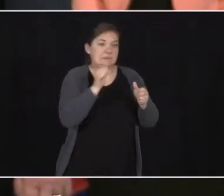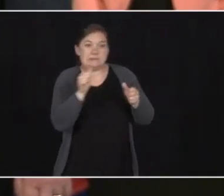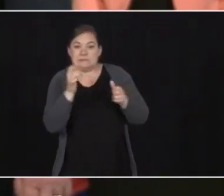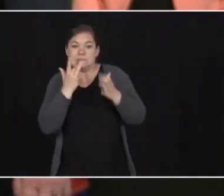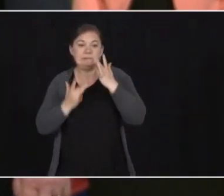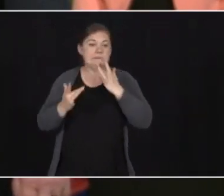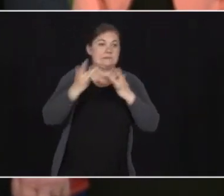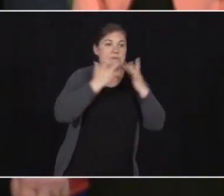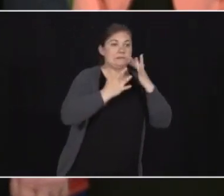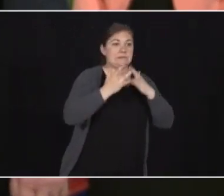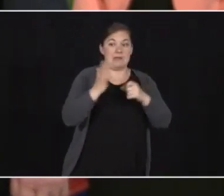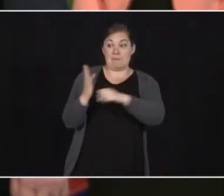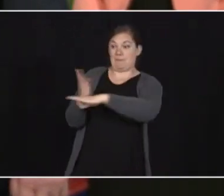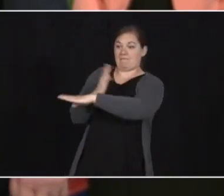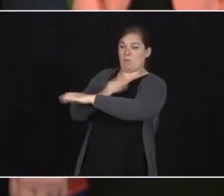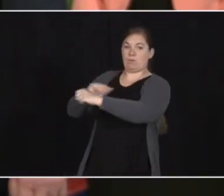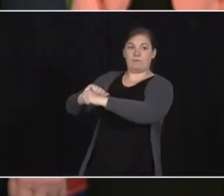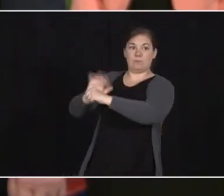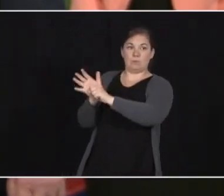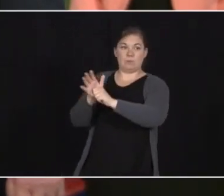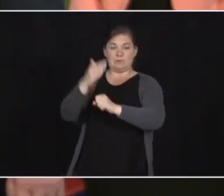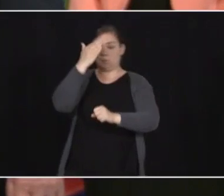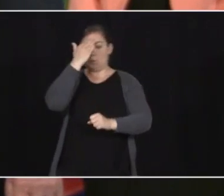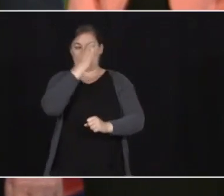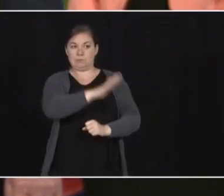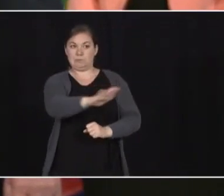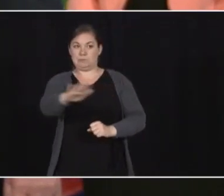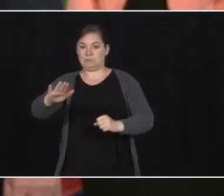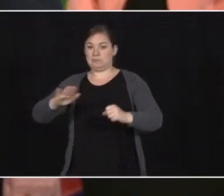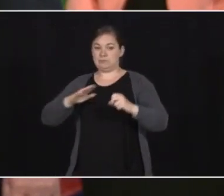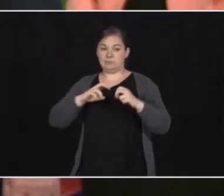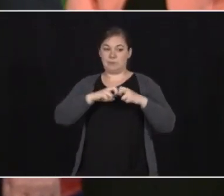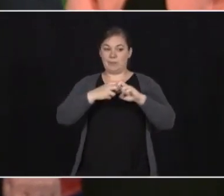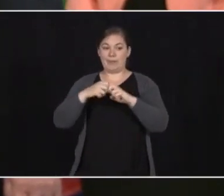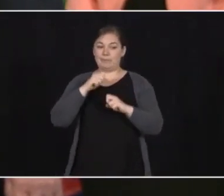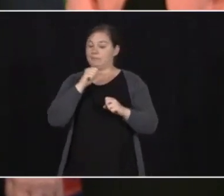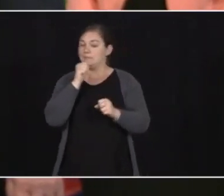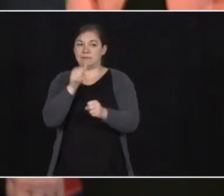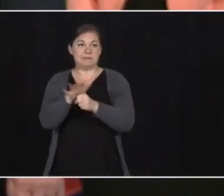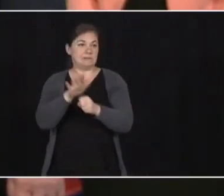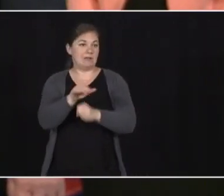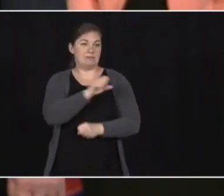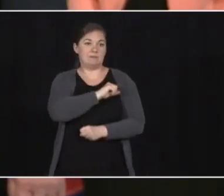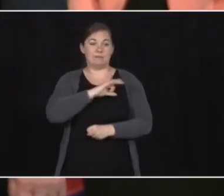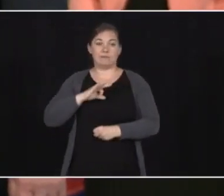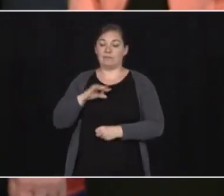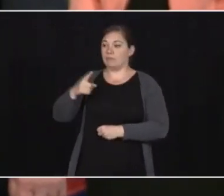that had been on my radar and as a minister of long-term care, I was looking to address I and we had an expert